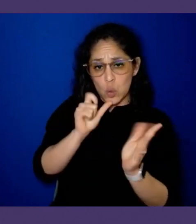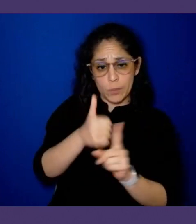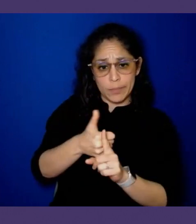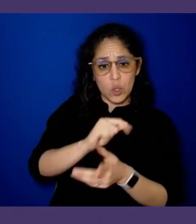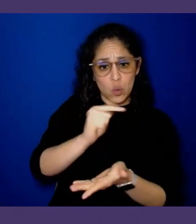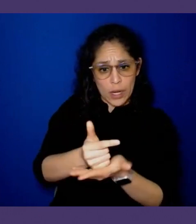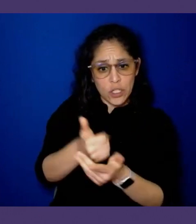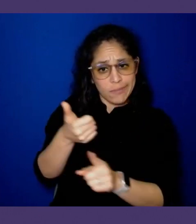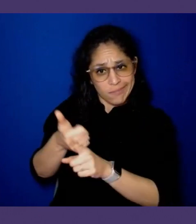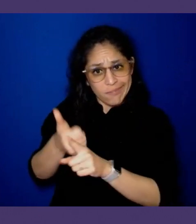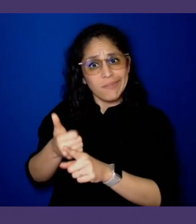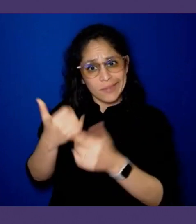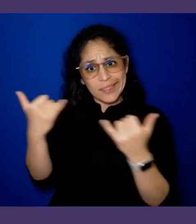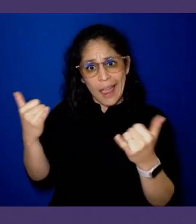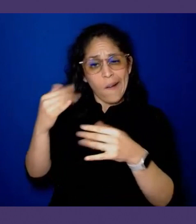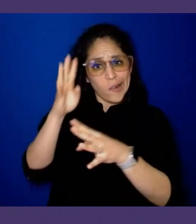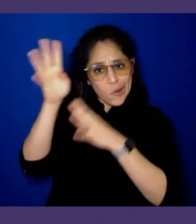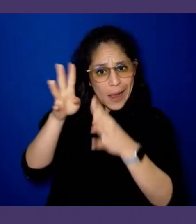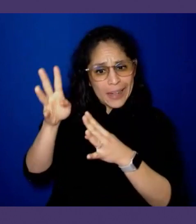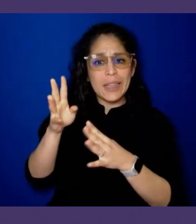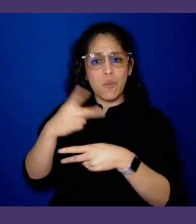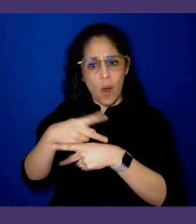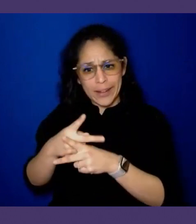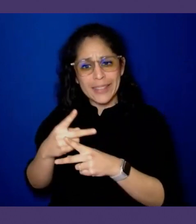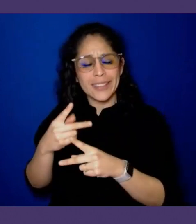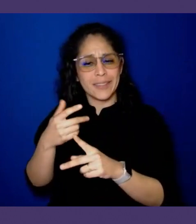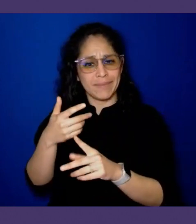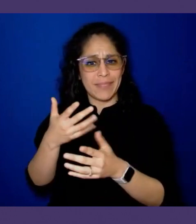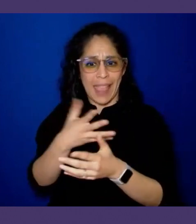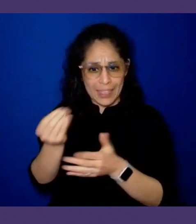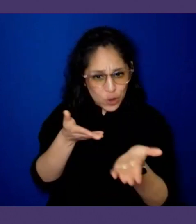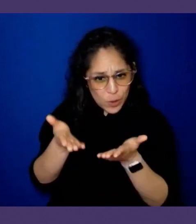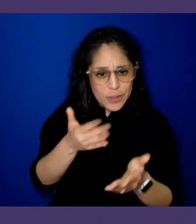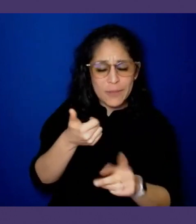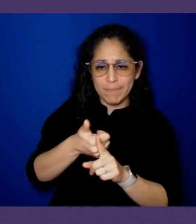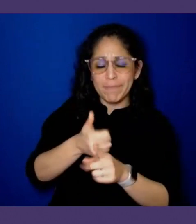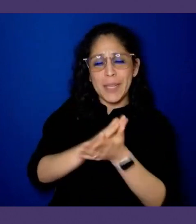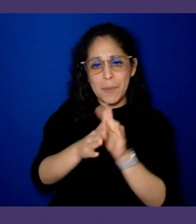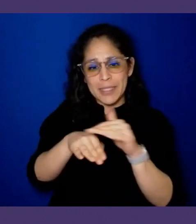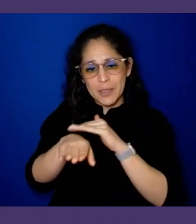But very specifically or very directly, what we do as Teach Access,